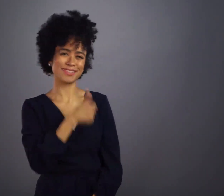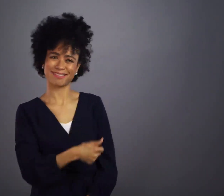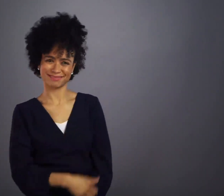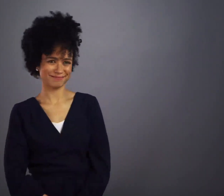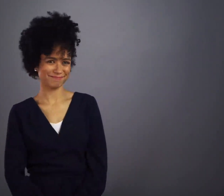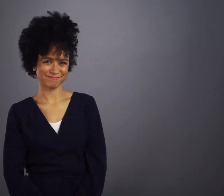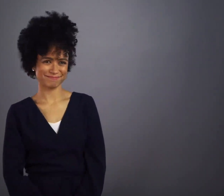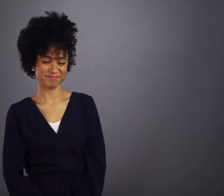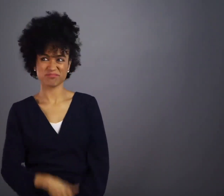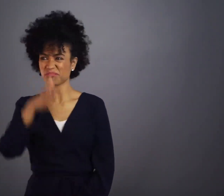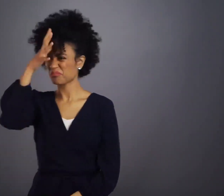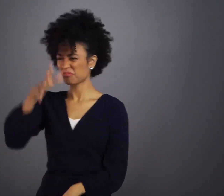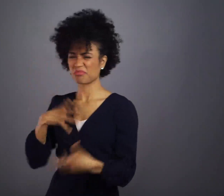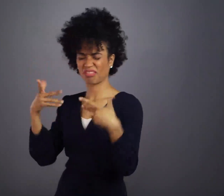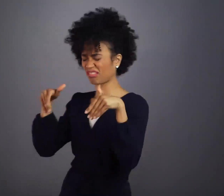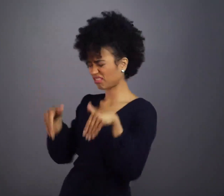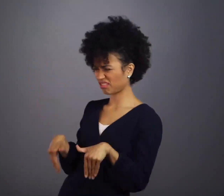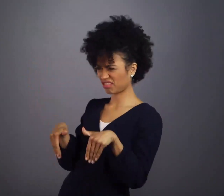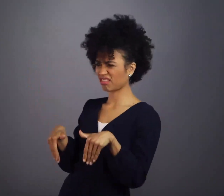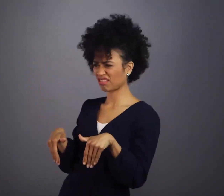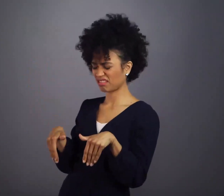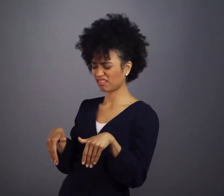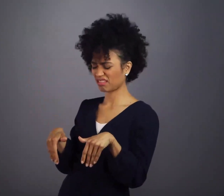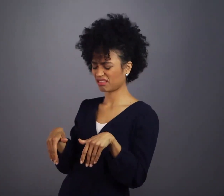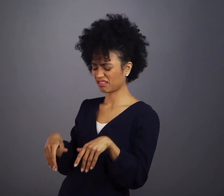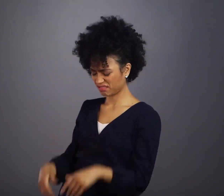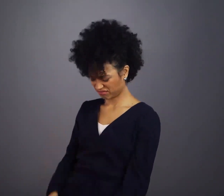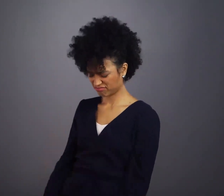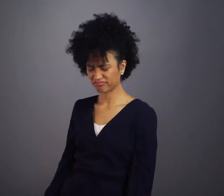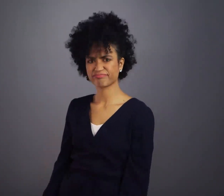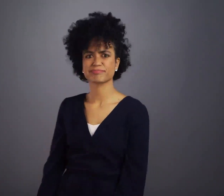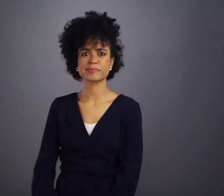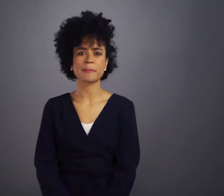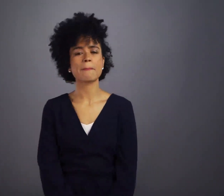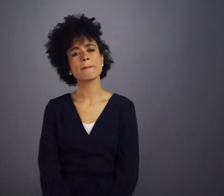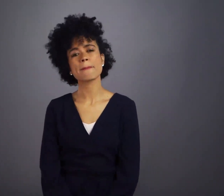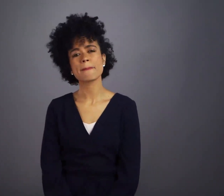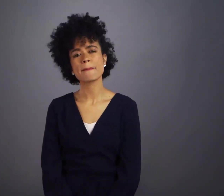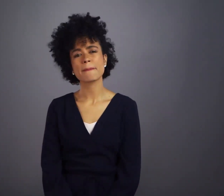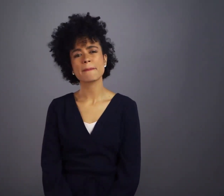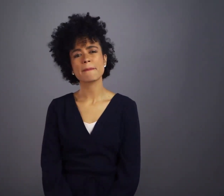in his case they did not spell the necessary vital spiritual experience.